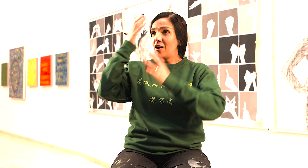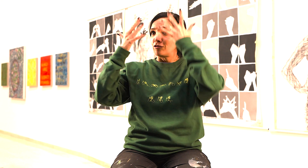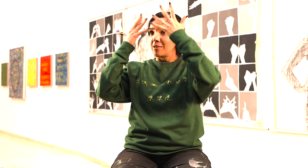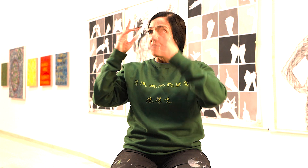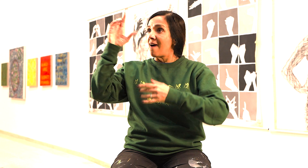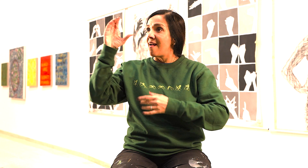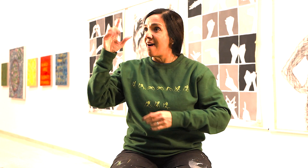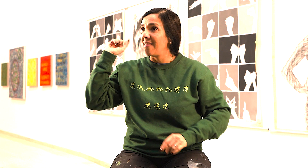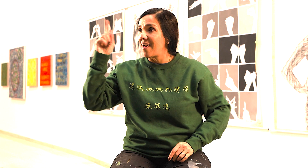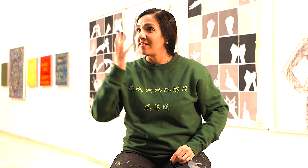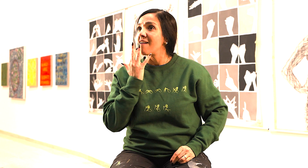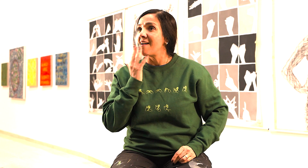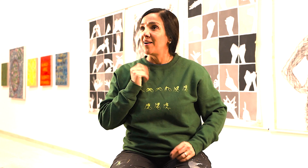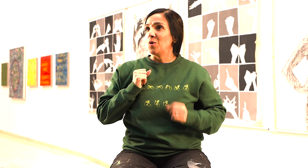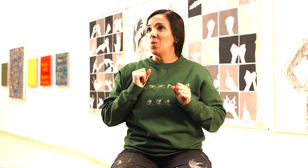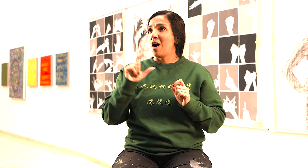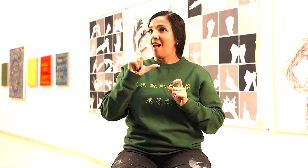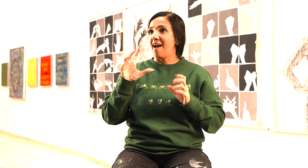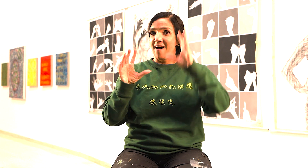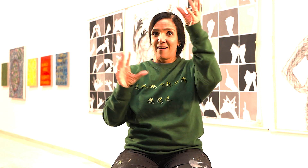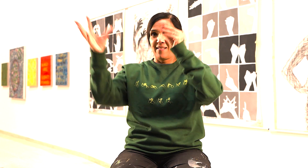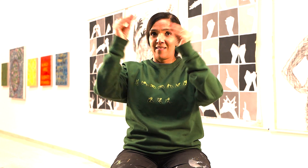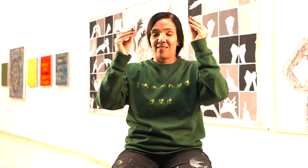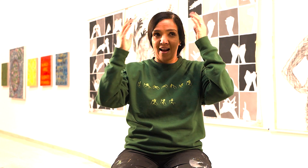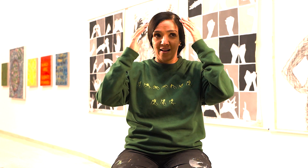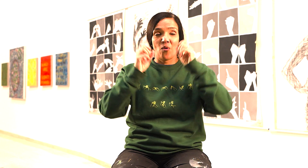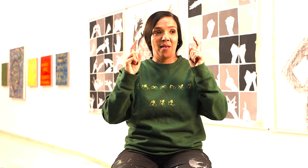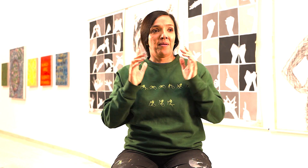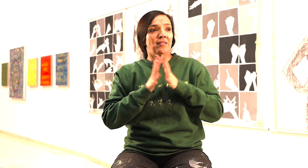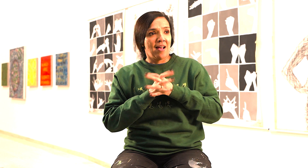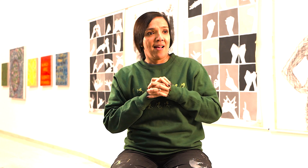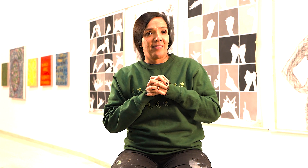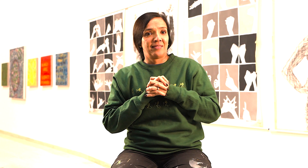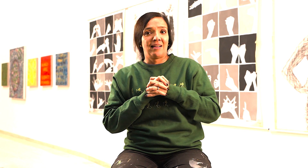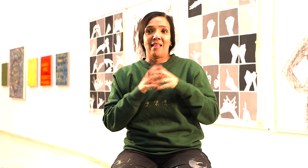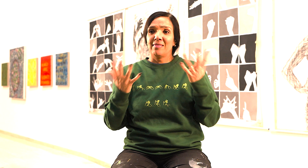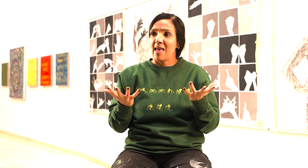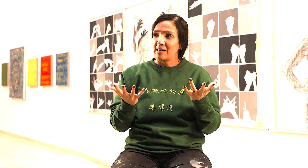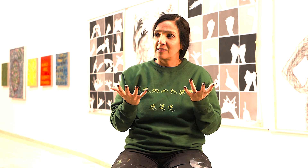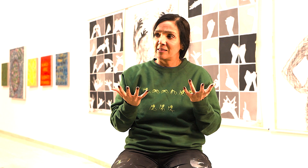I have all these colors that have appeared in my dream, I get those colors, I ponder some more,